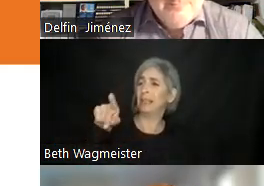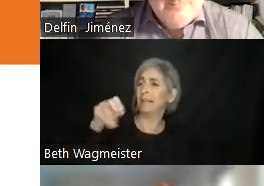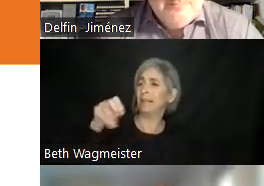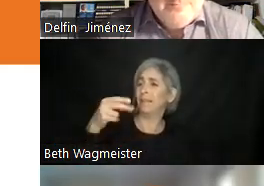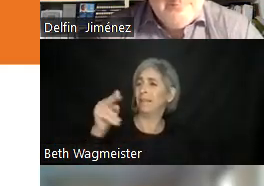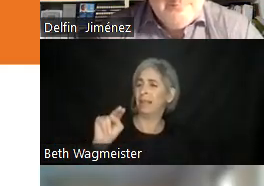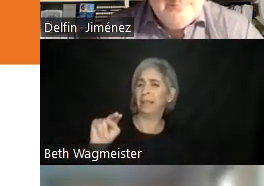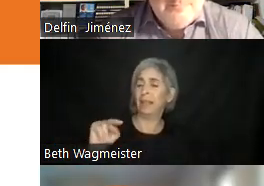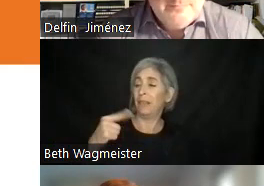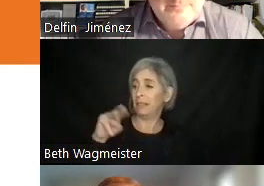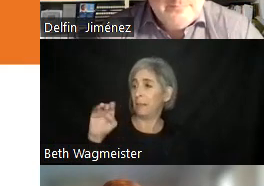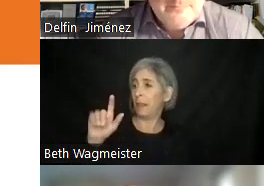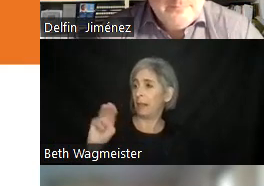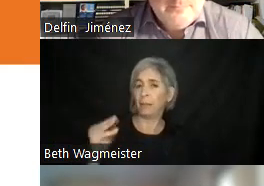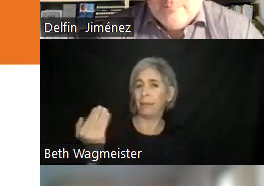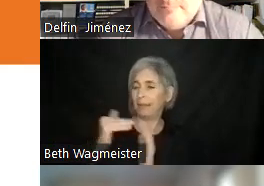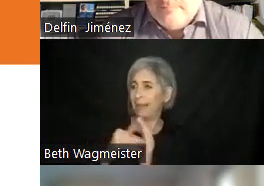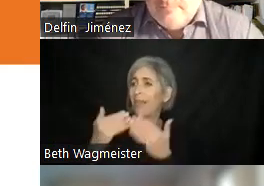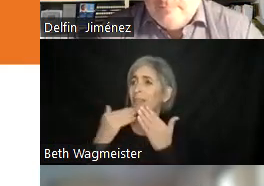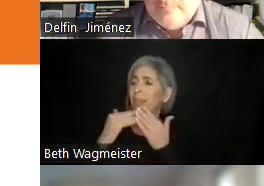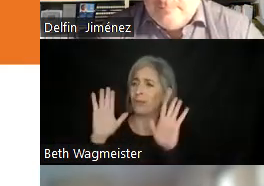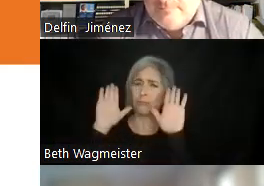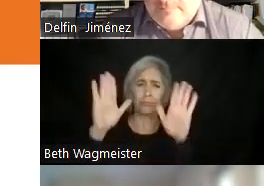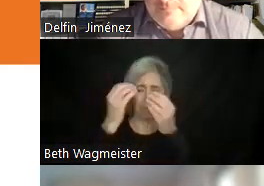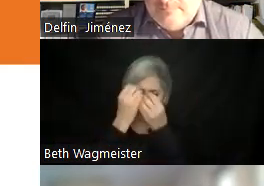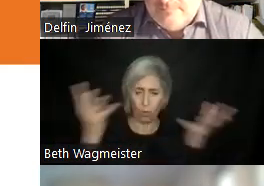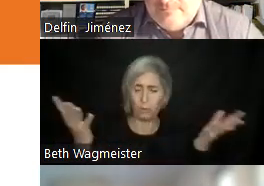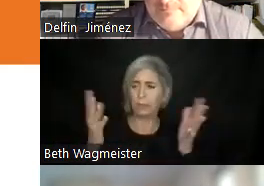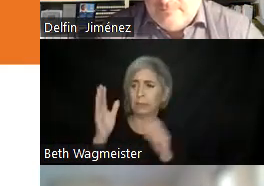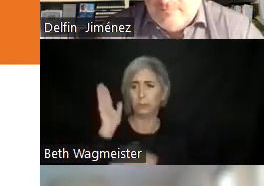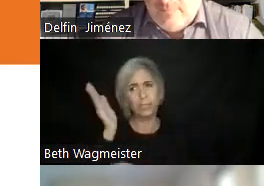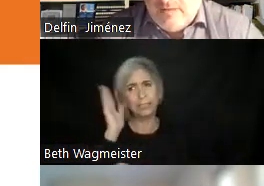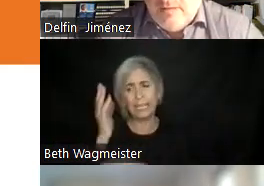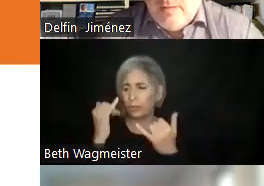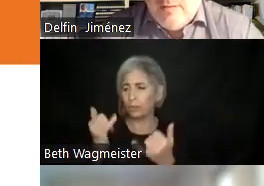And I want to thank Delfin for such a lovely and informative presentation today. I want to thank